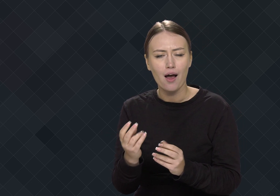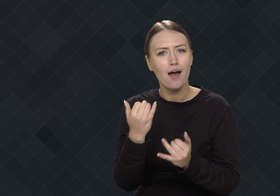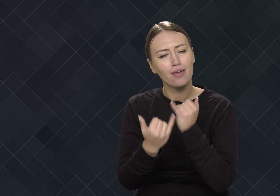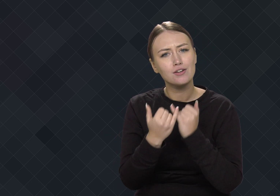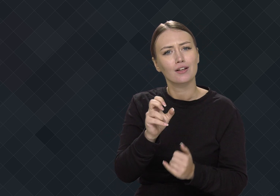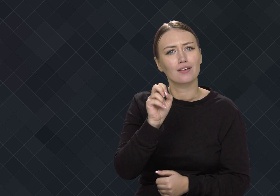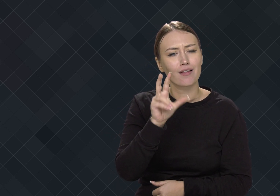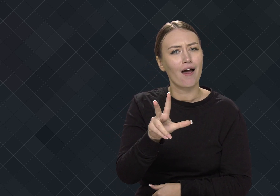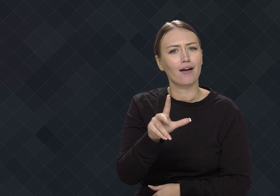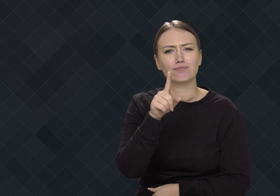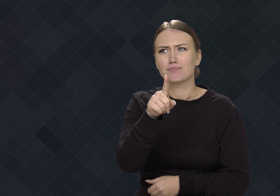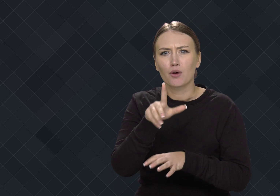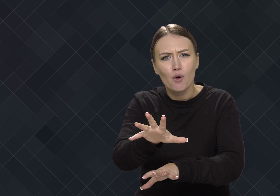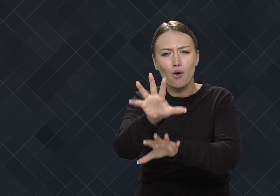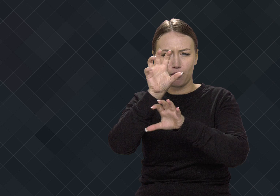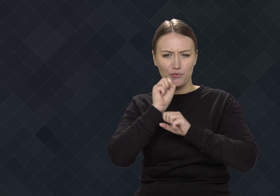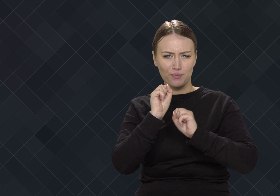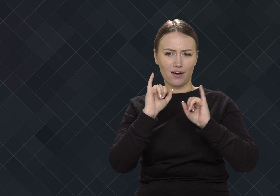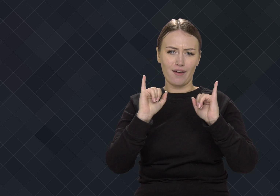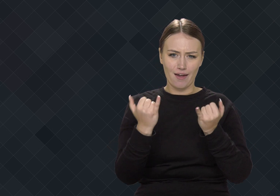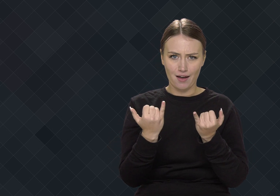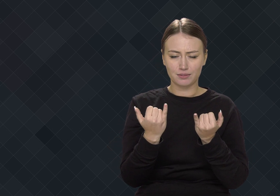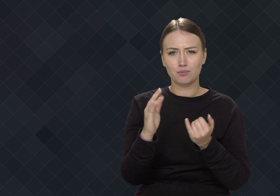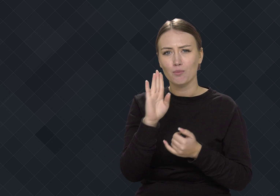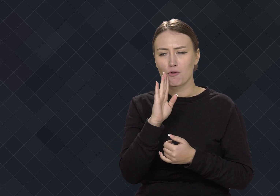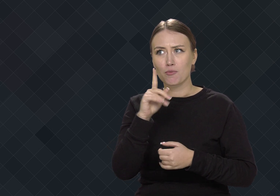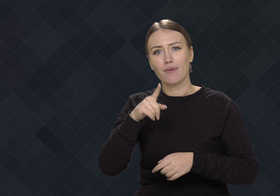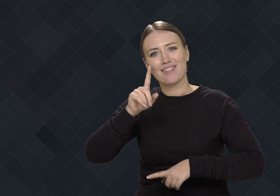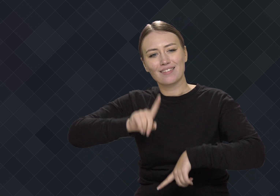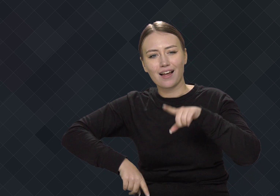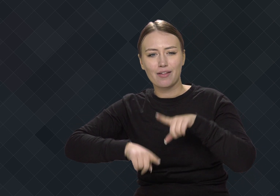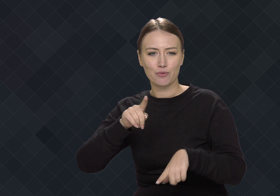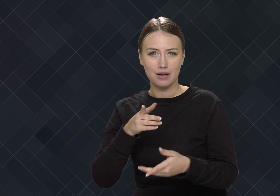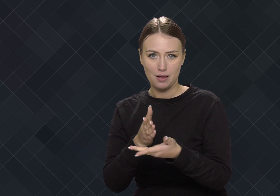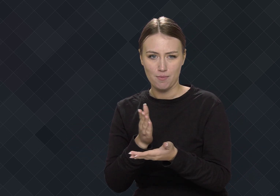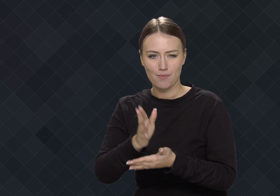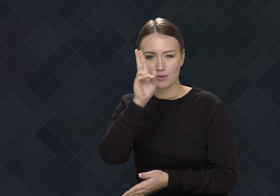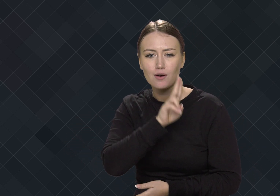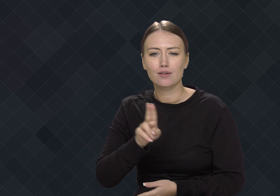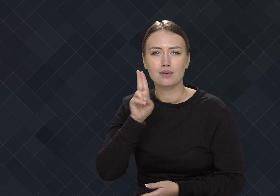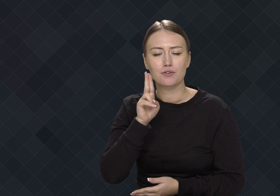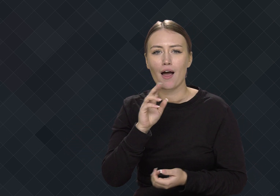If so, how do you perceive it – as a natural help to parents,